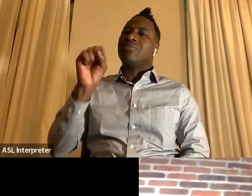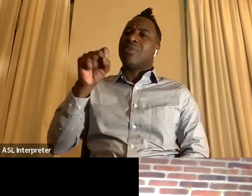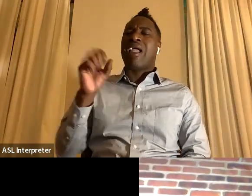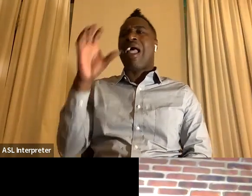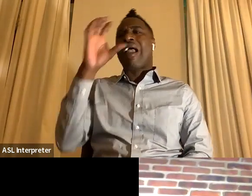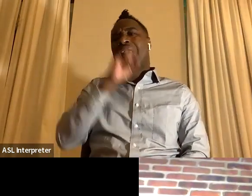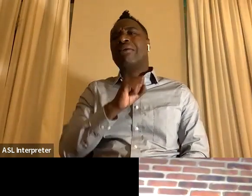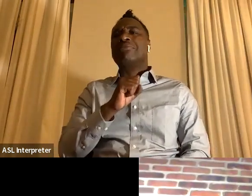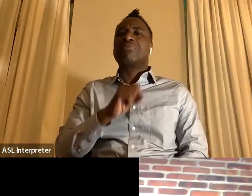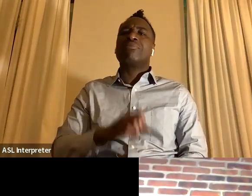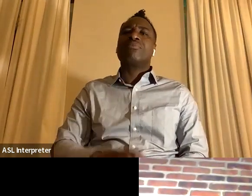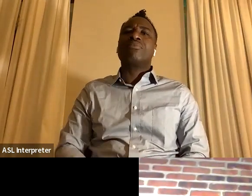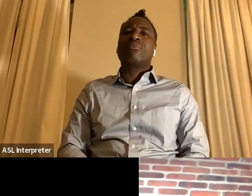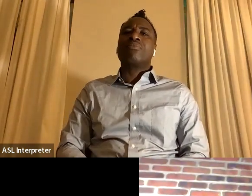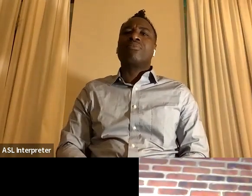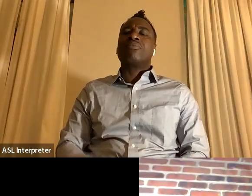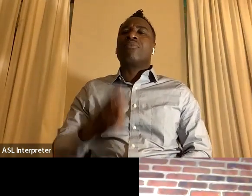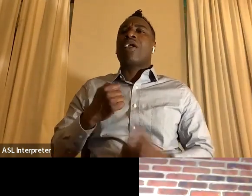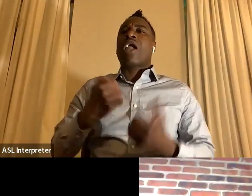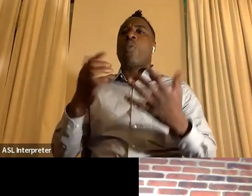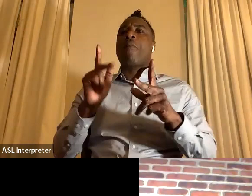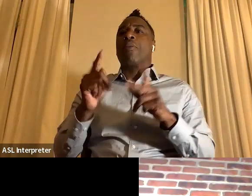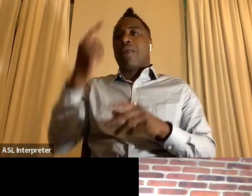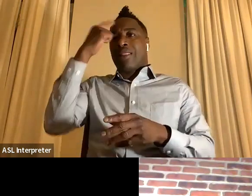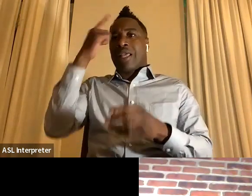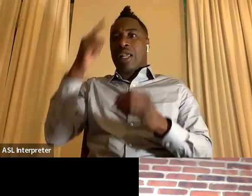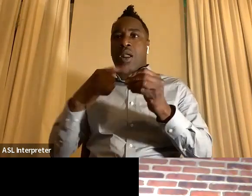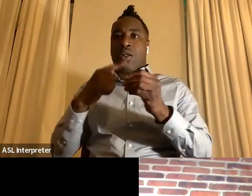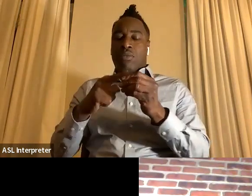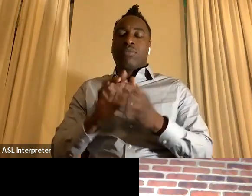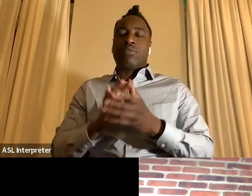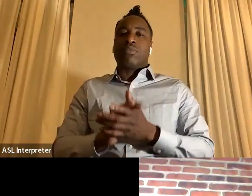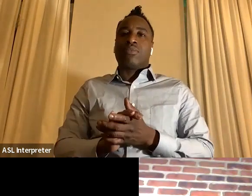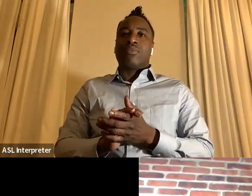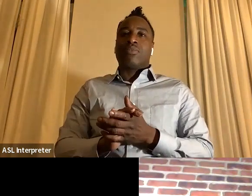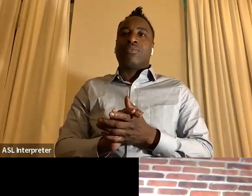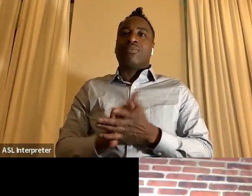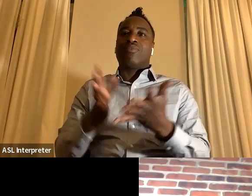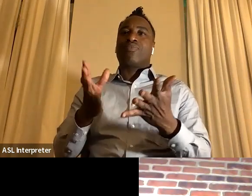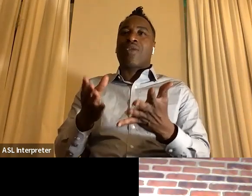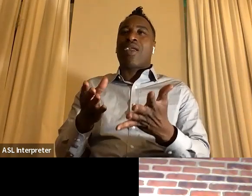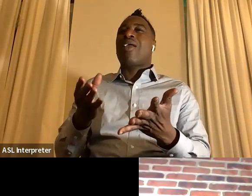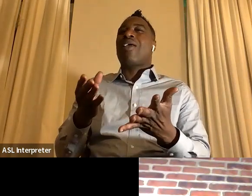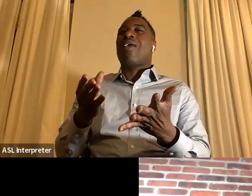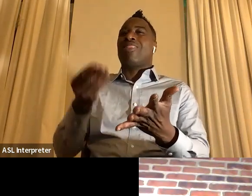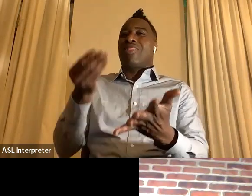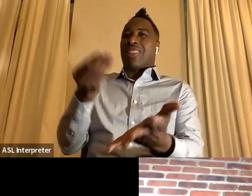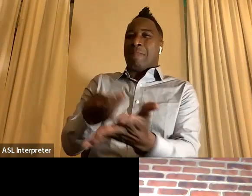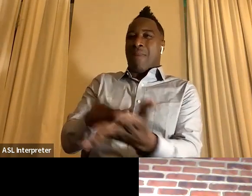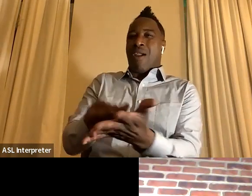I want to think about, like, the monetary value of feeding yourself.